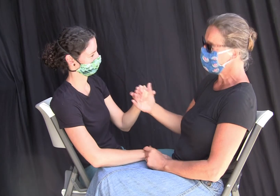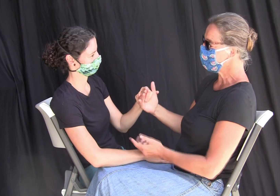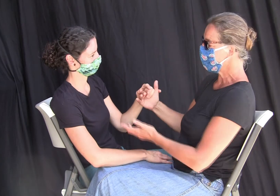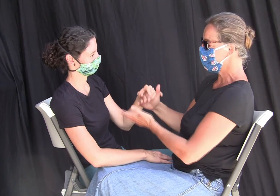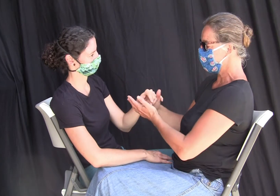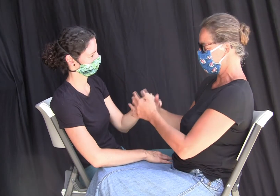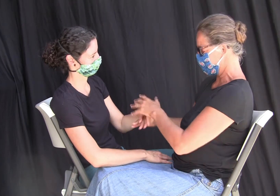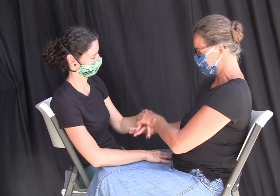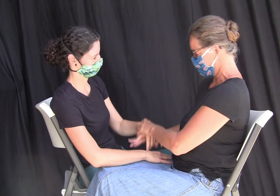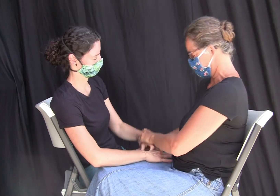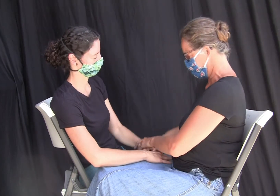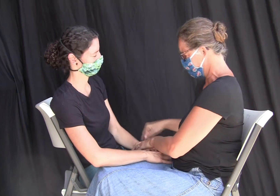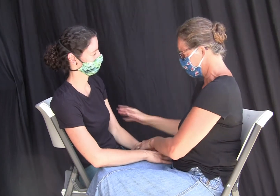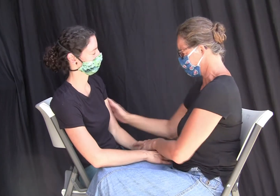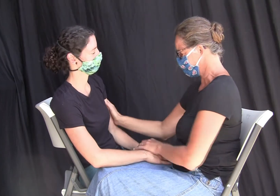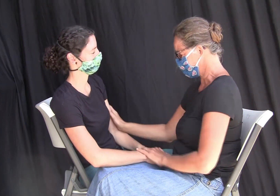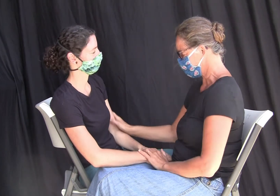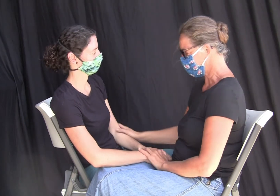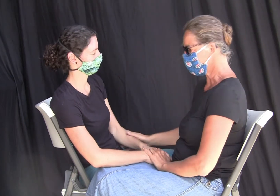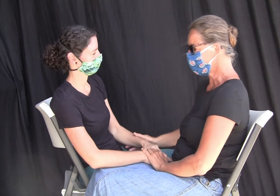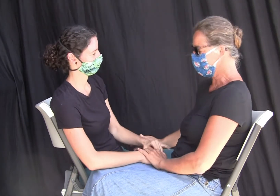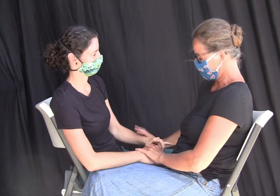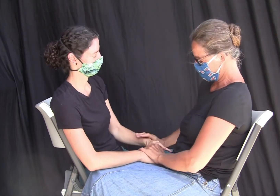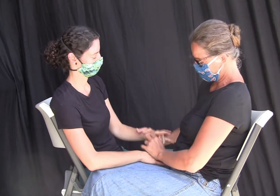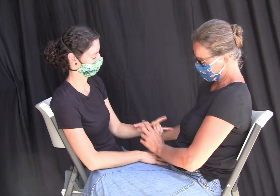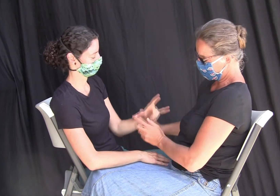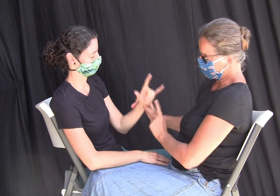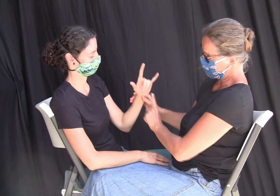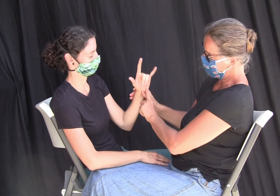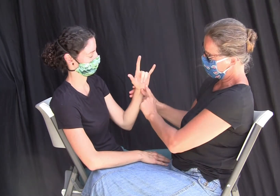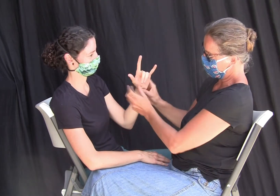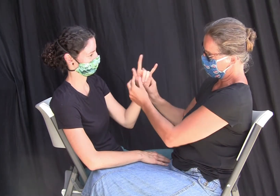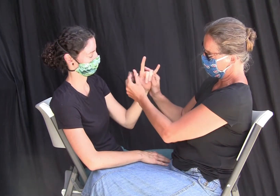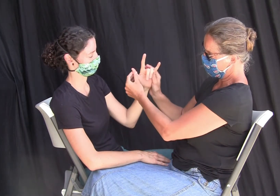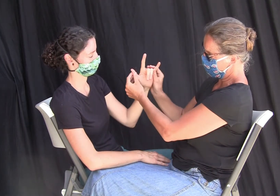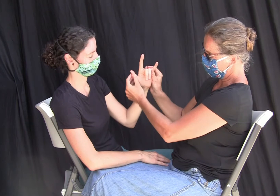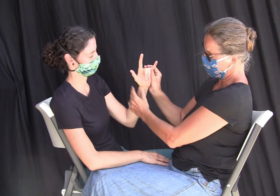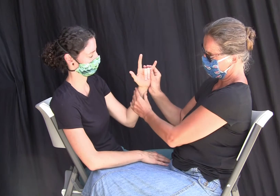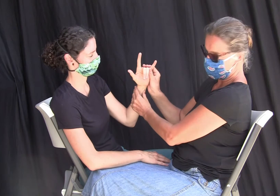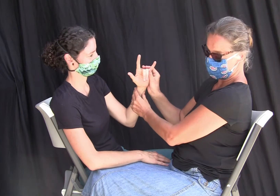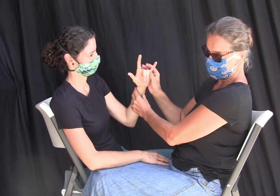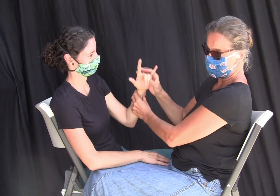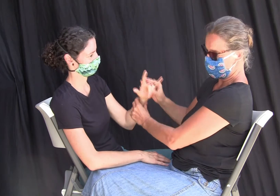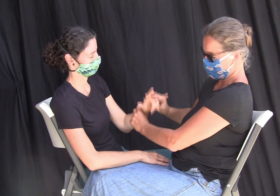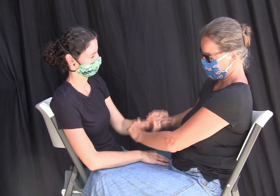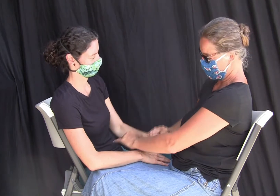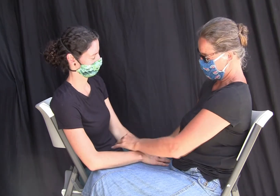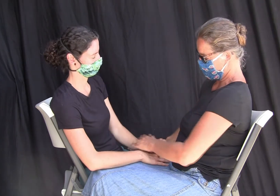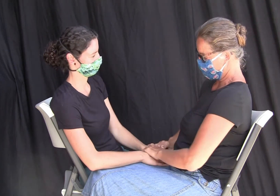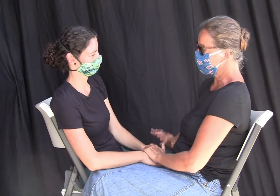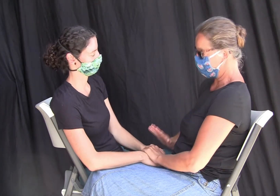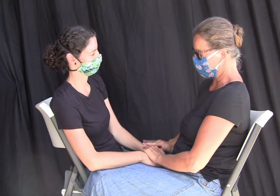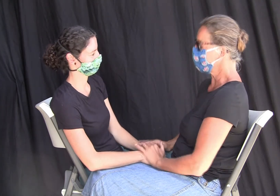At this point, she assumes a listening hand position, like this. Her ring and middle finger hook over my hand